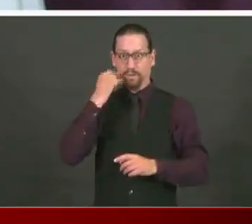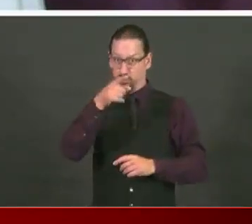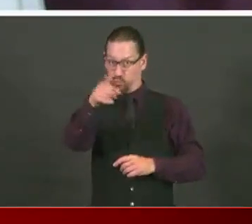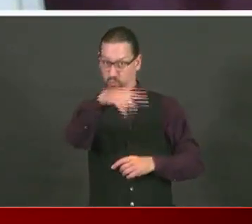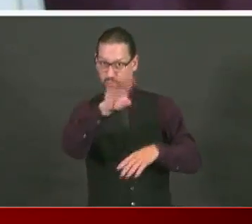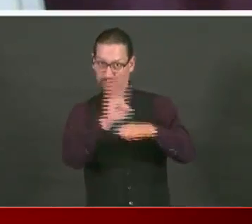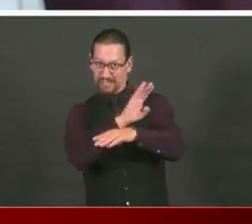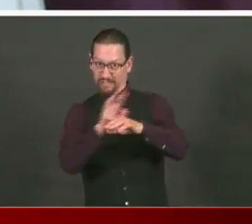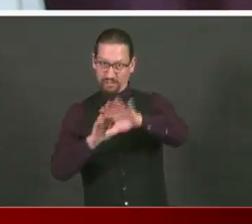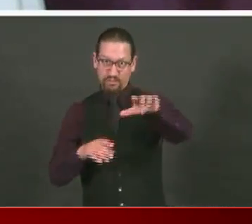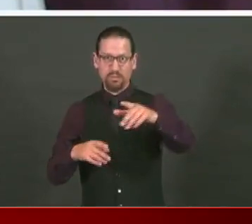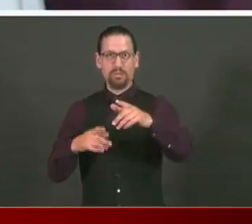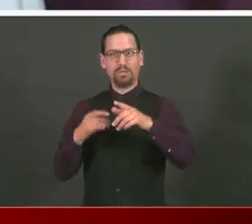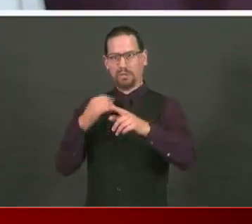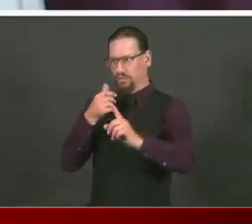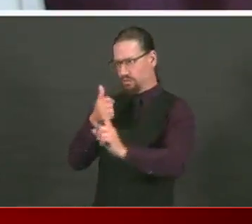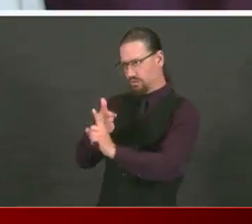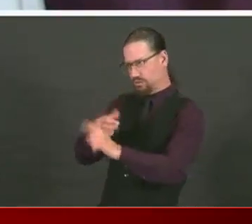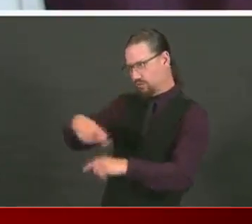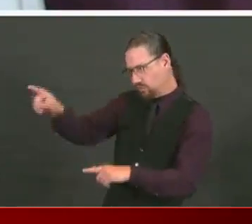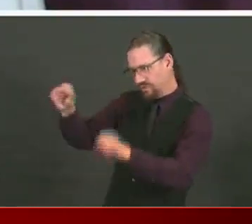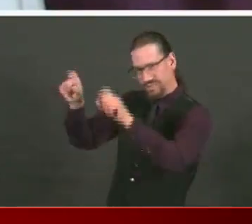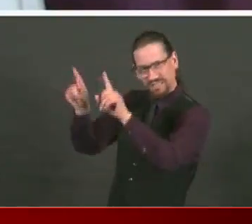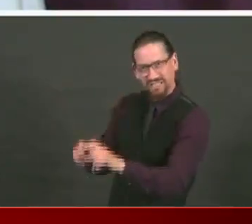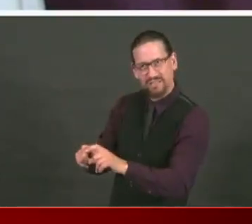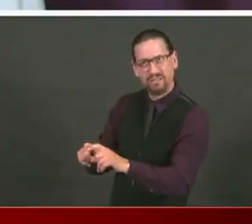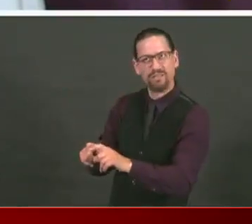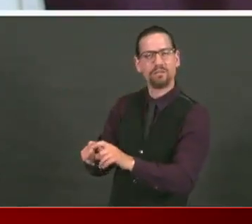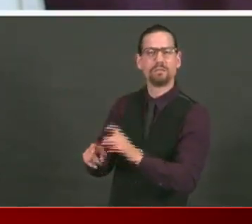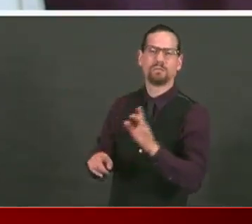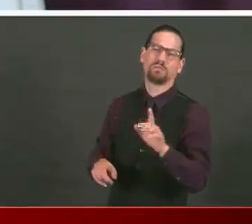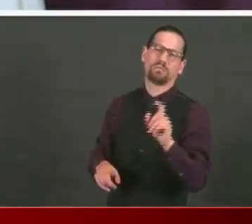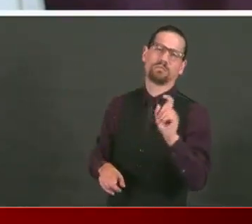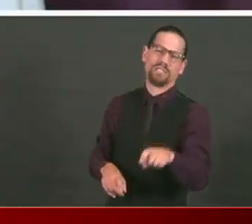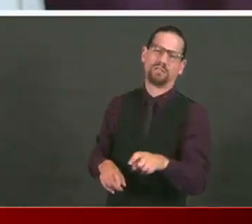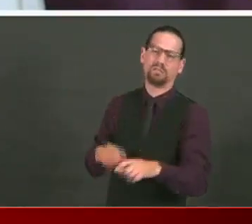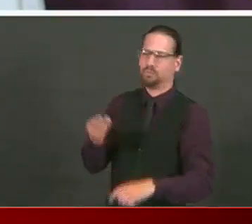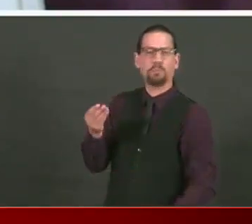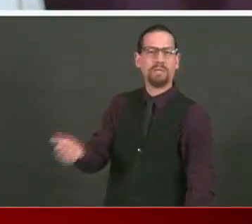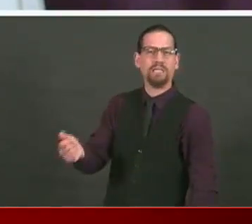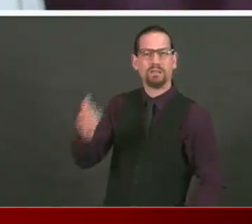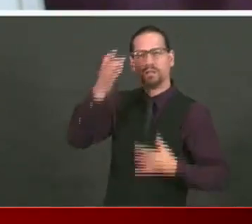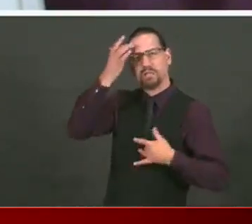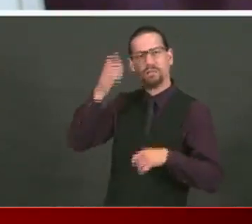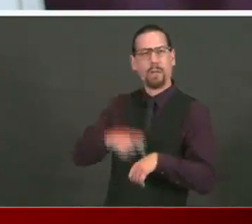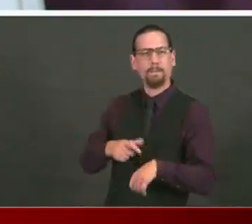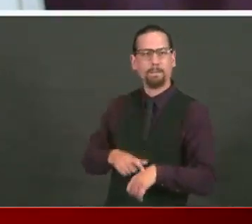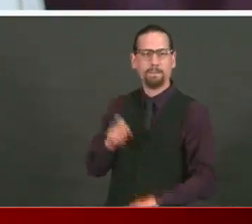NOBODY IS ALLOWED TO WORK WHO IS SICK. THESE EMPLOYEES SHOULD BE PAID SICK TIME.